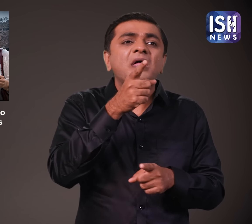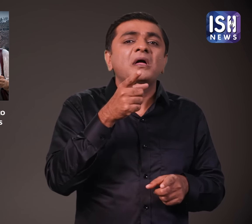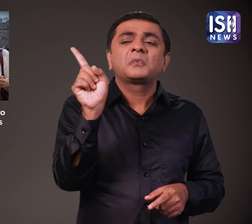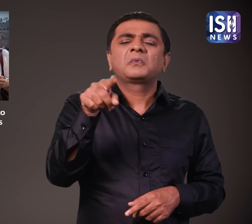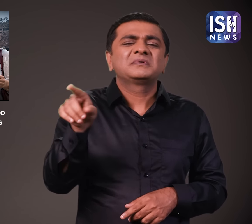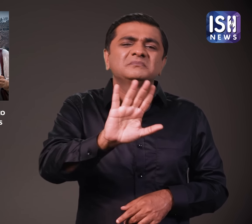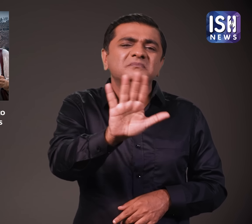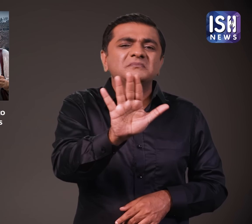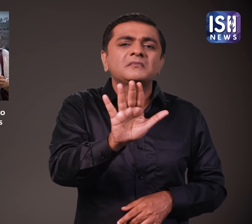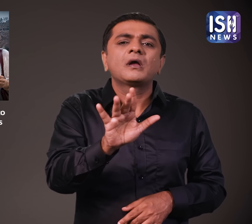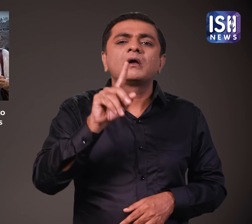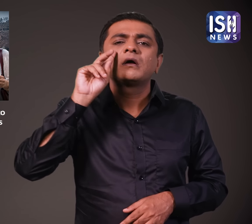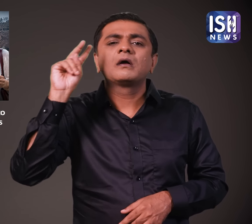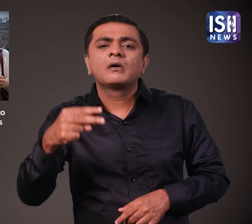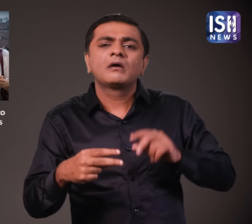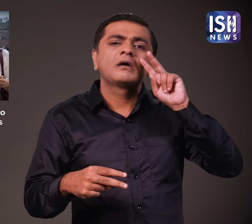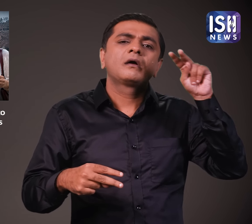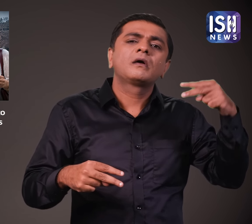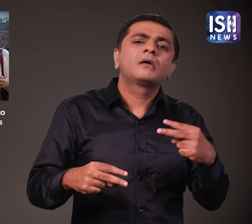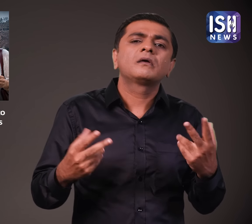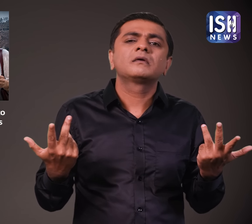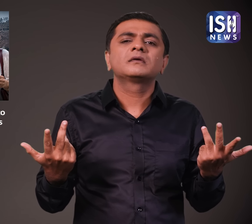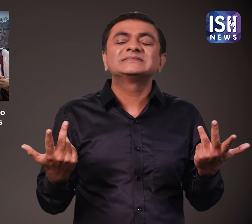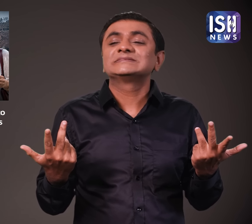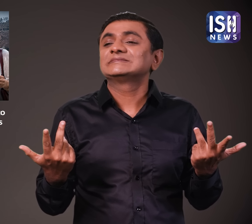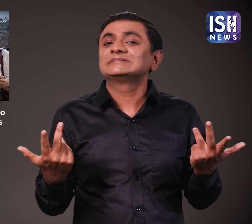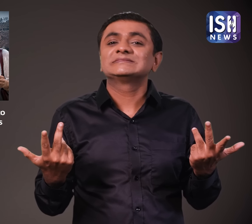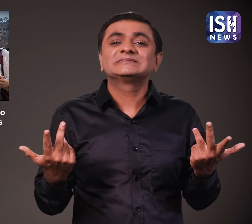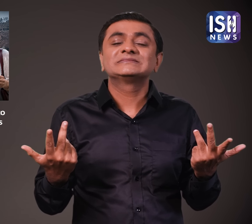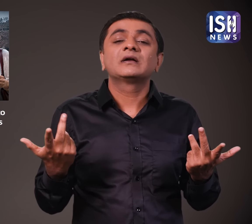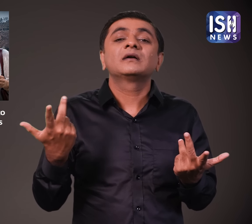She should not be blamed. Different views exists.